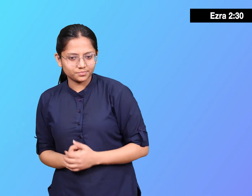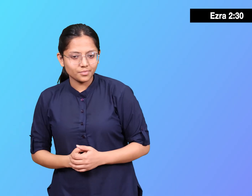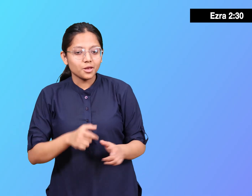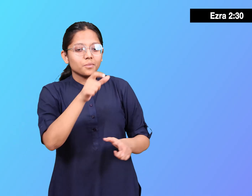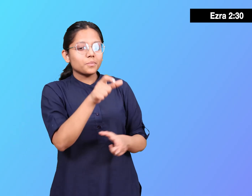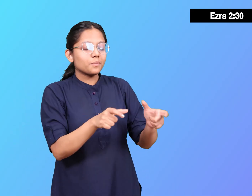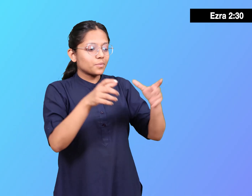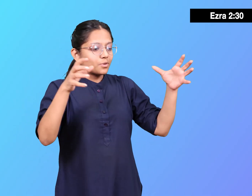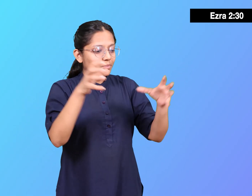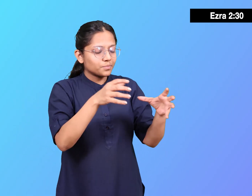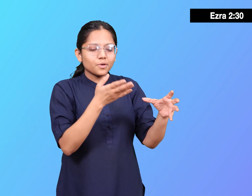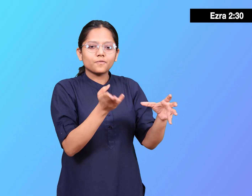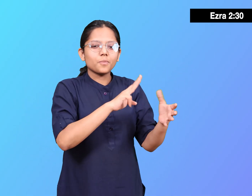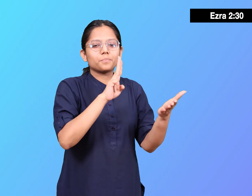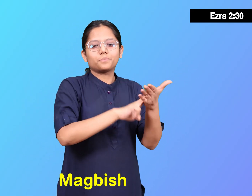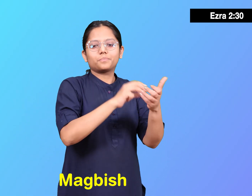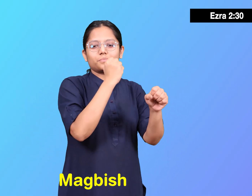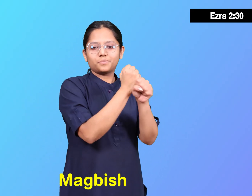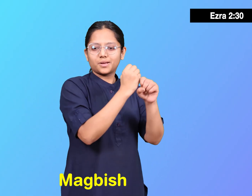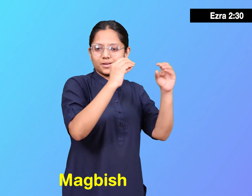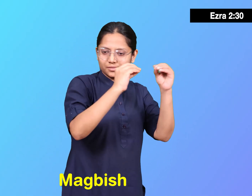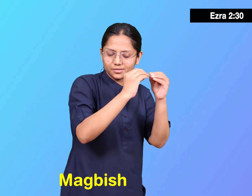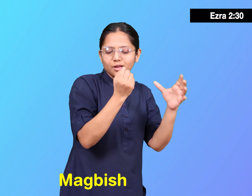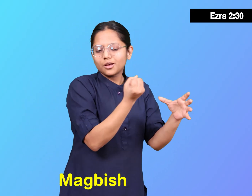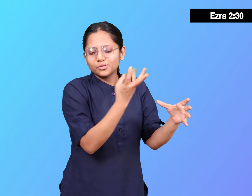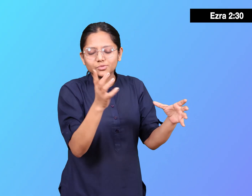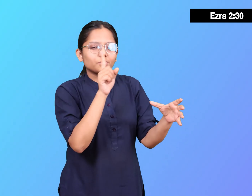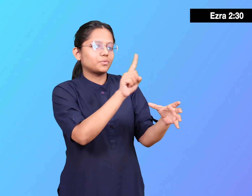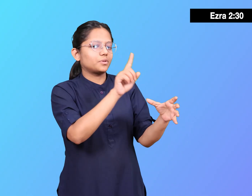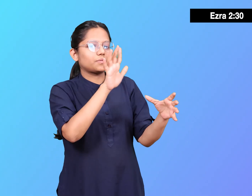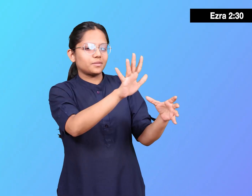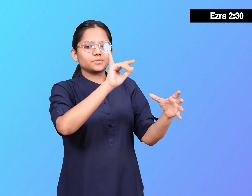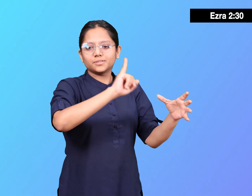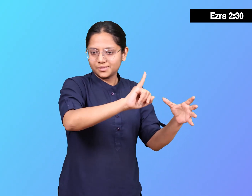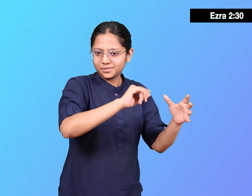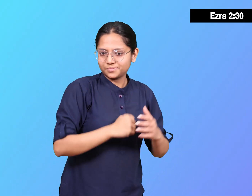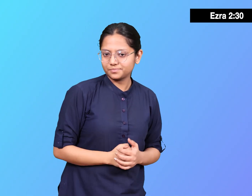from the town of Magbish: 156